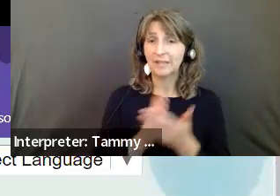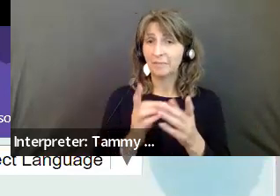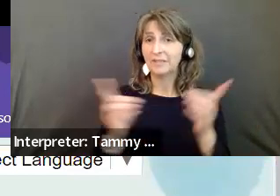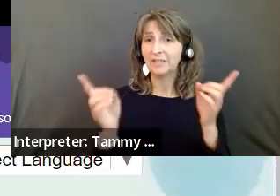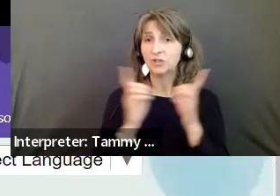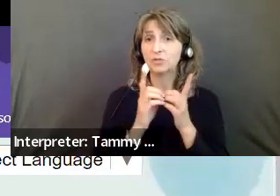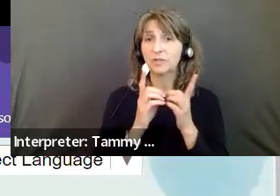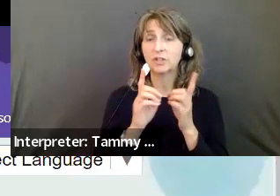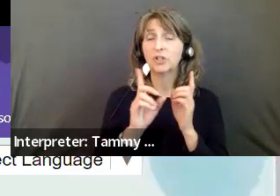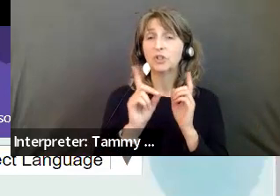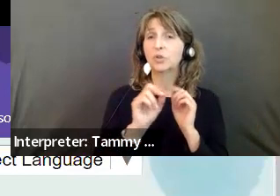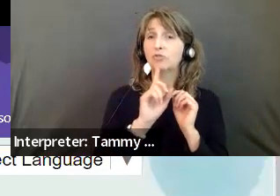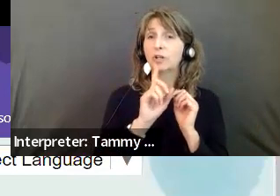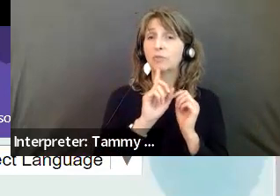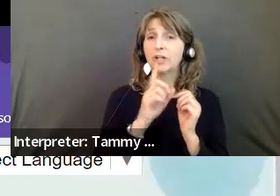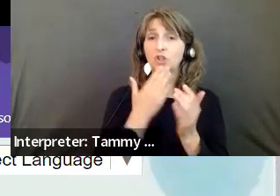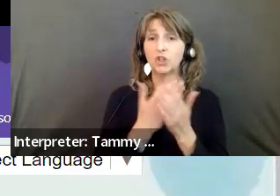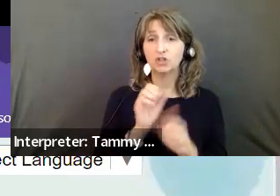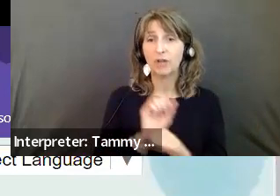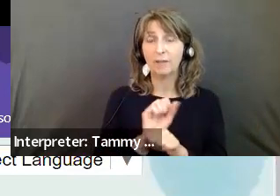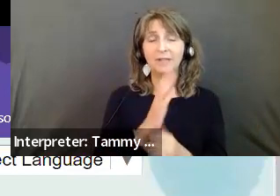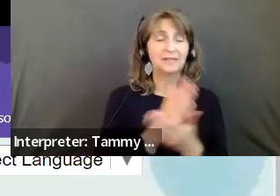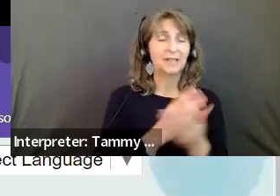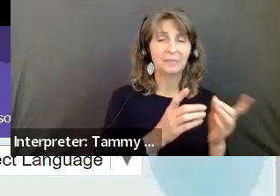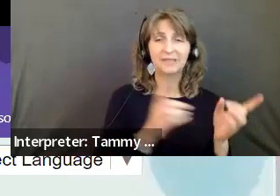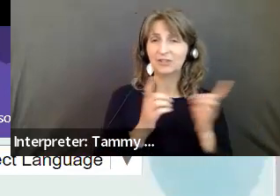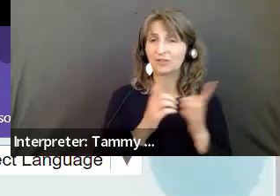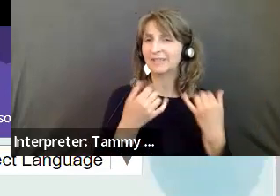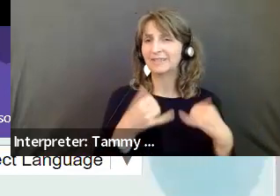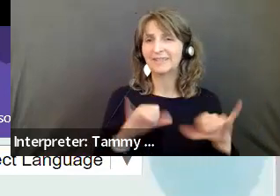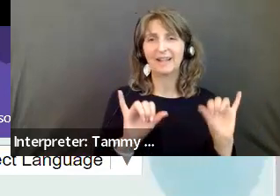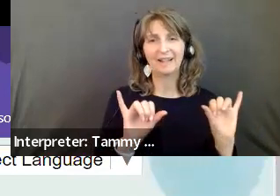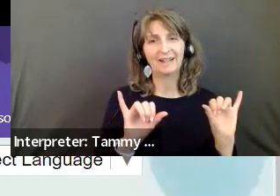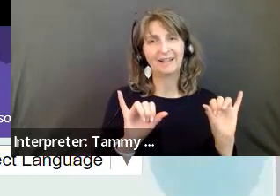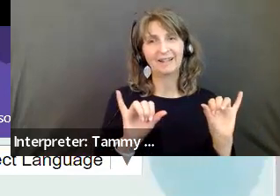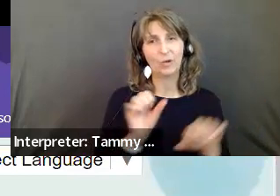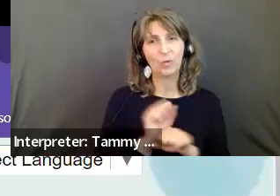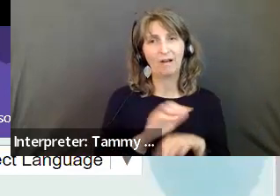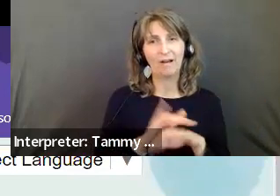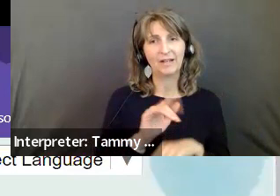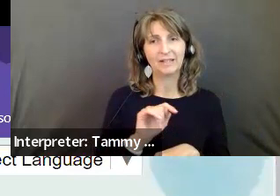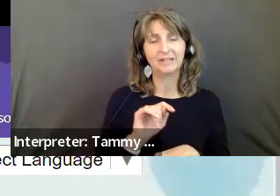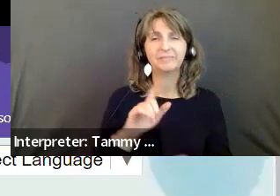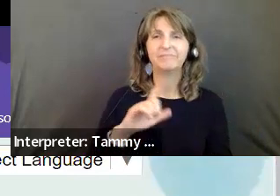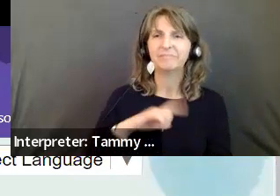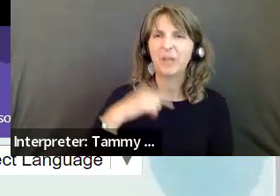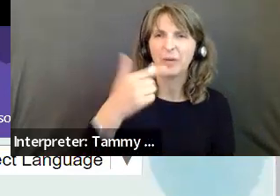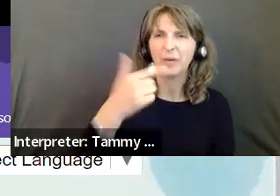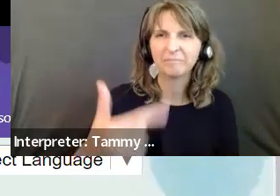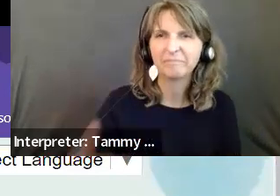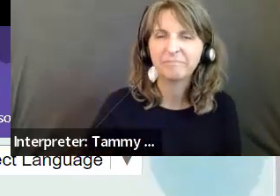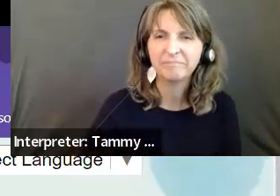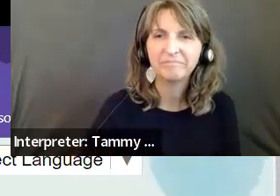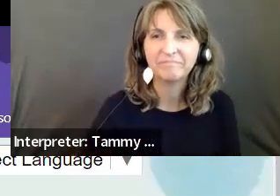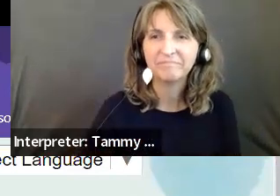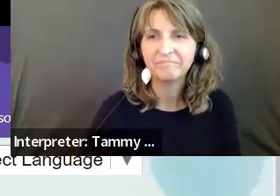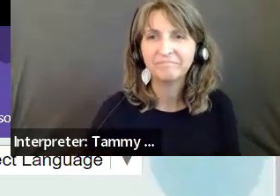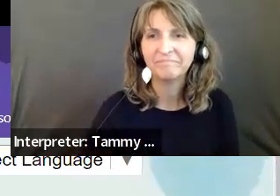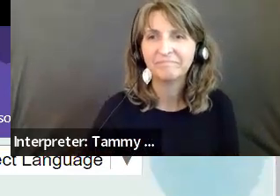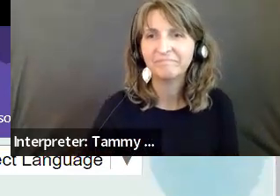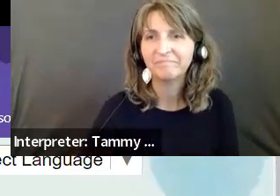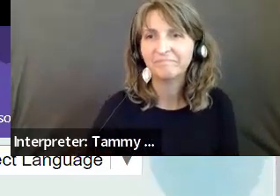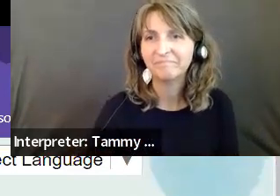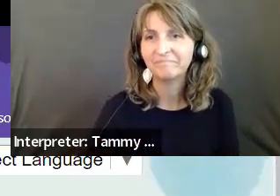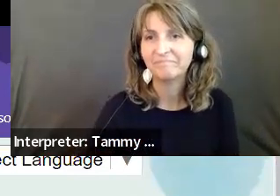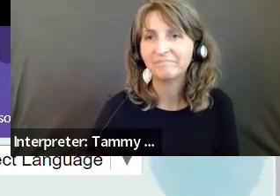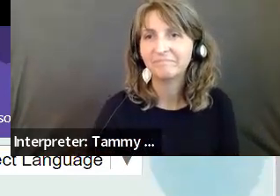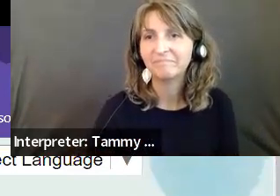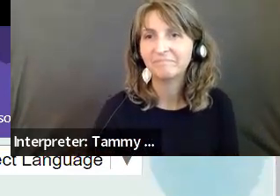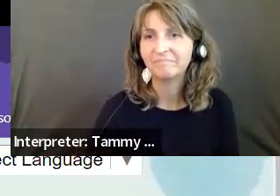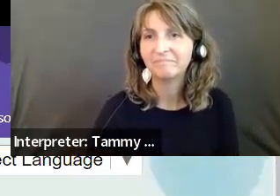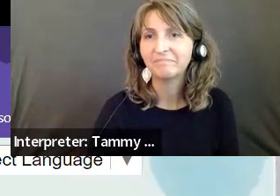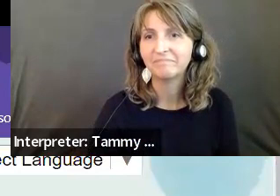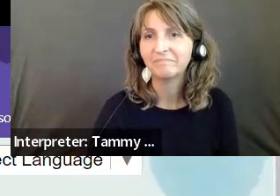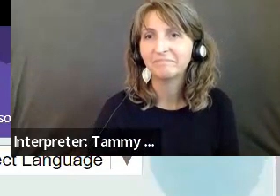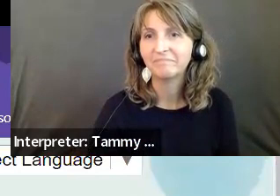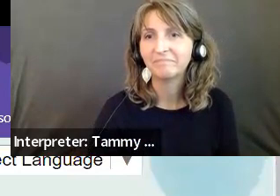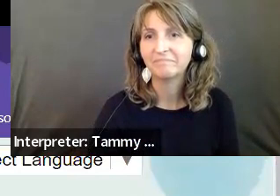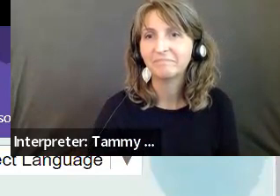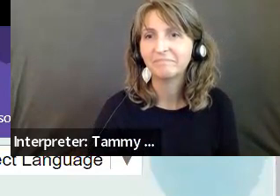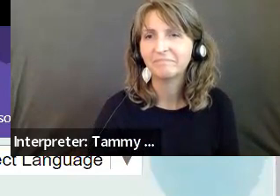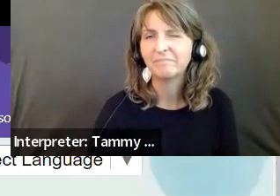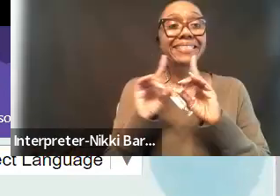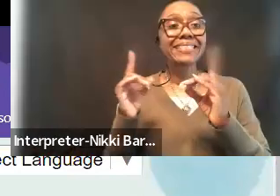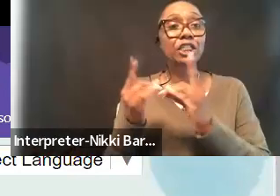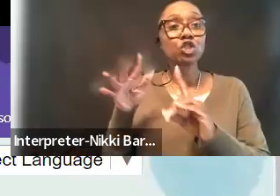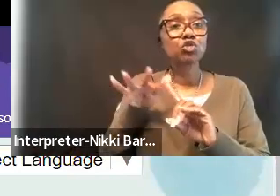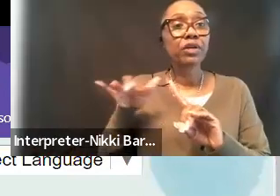Do a really, really good job and other districts are still. Working on it. So we are definitely here to provide that support to districts that might have that, frequent turnover.